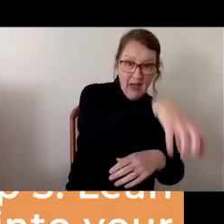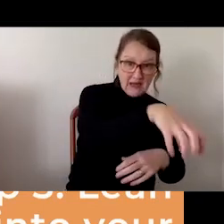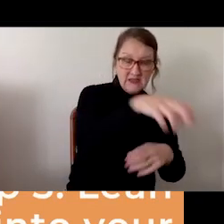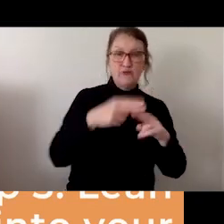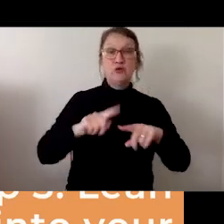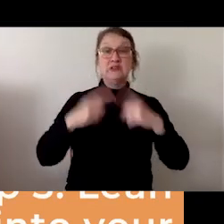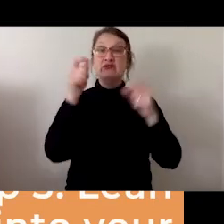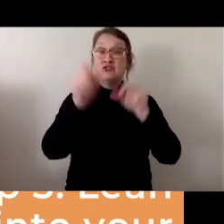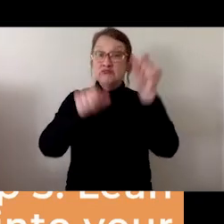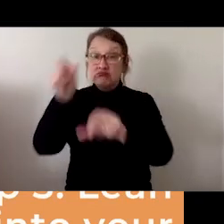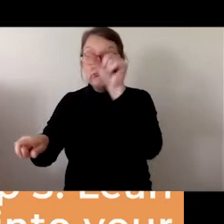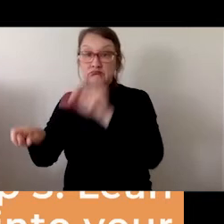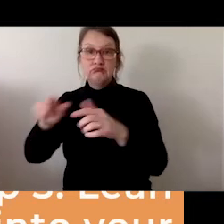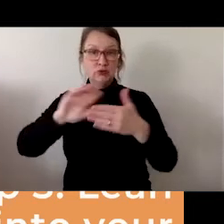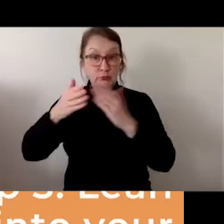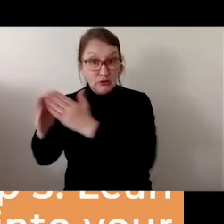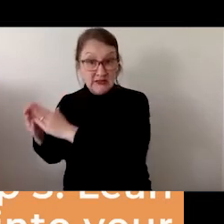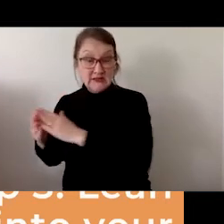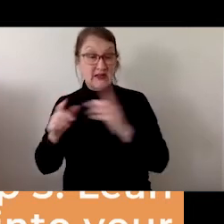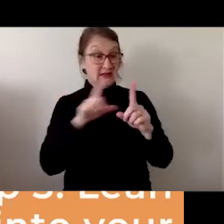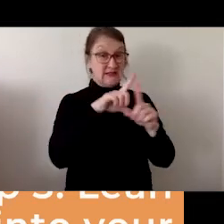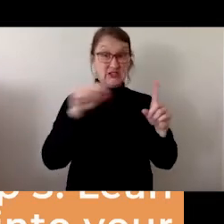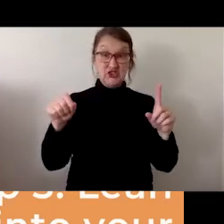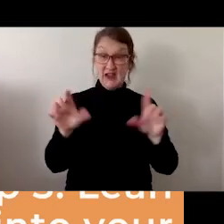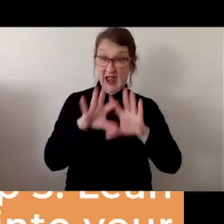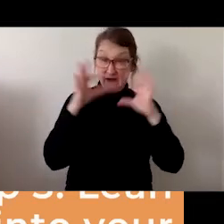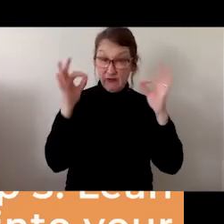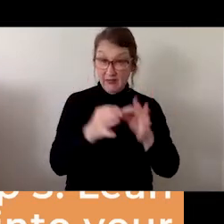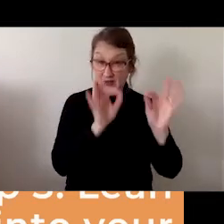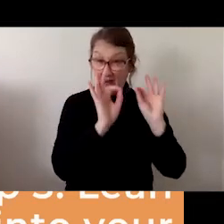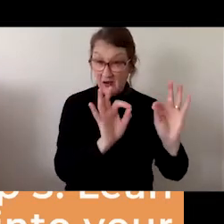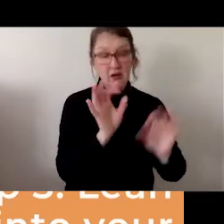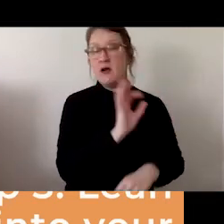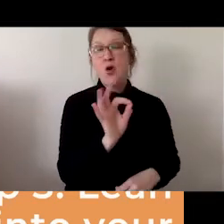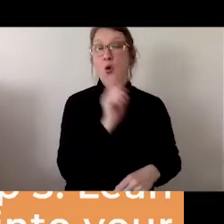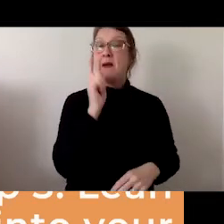Digital is not the saviour, but it is certainly one of the elements of your new strategy.